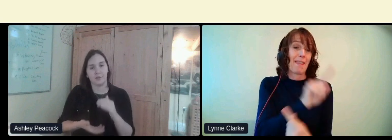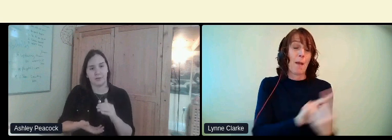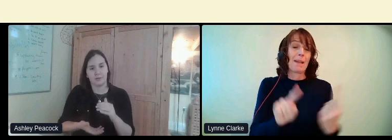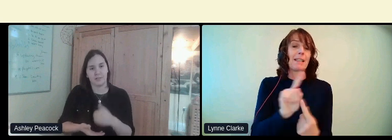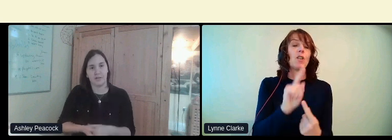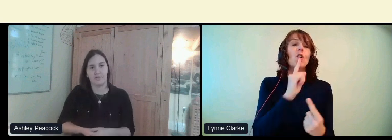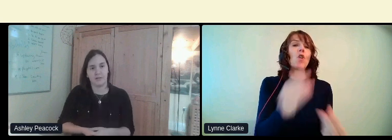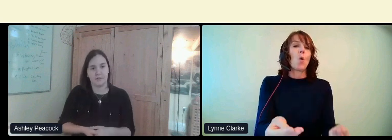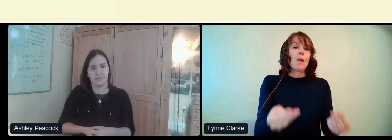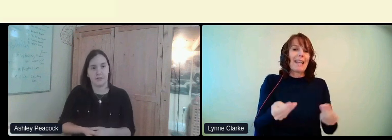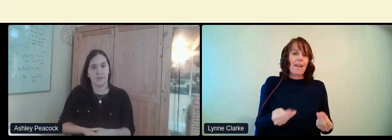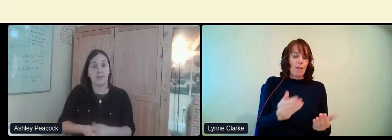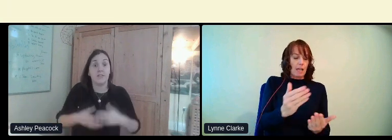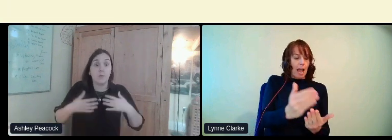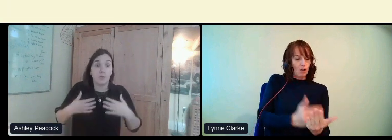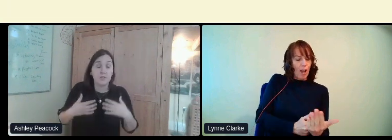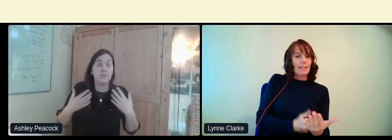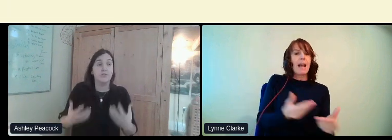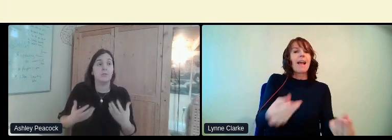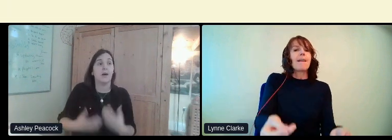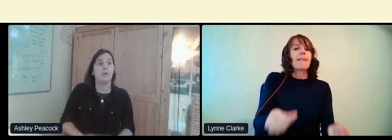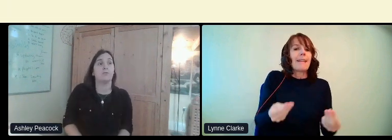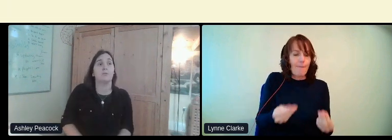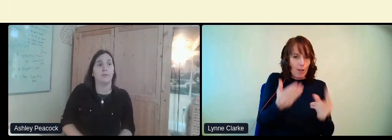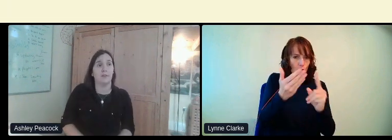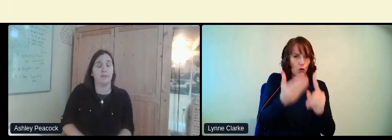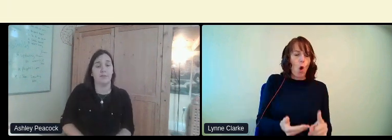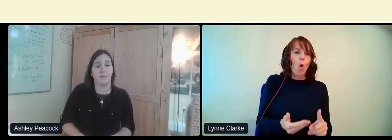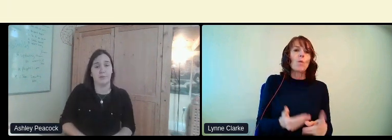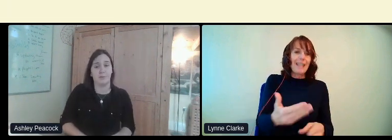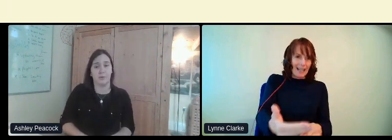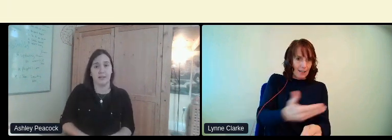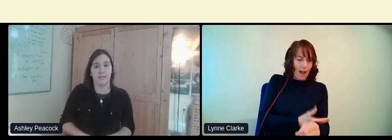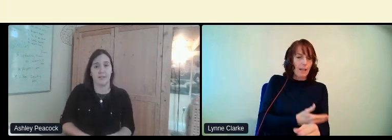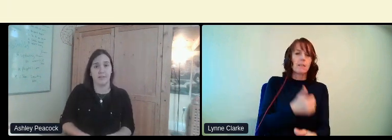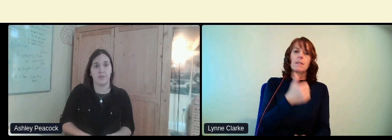and goals in advance is really good. It's also super helpful for information processing. So